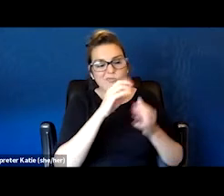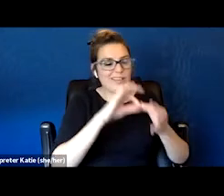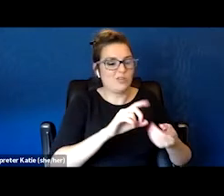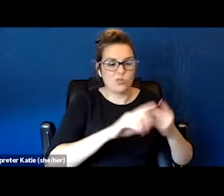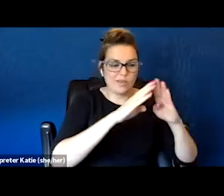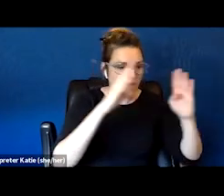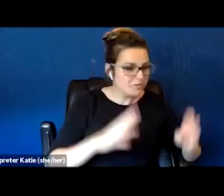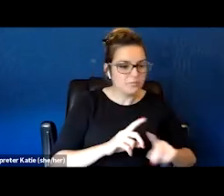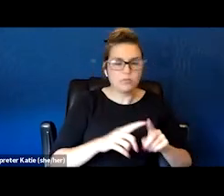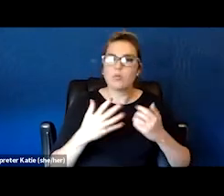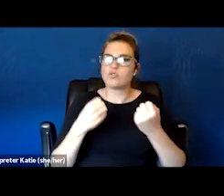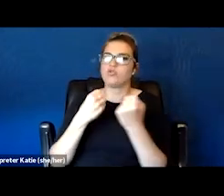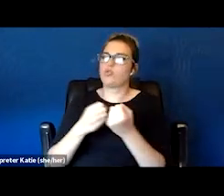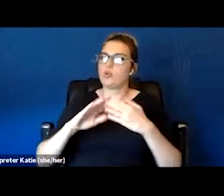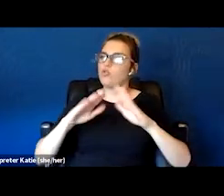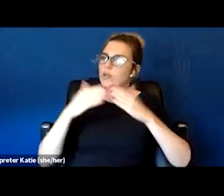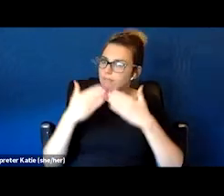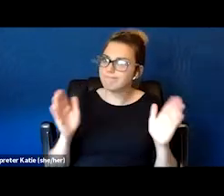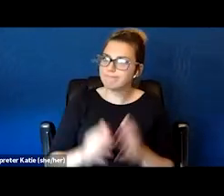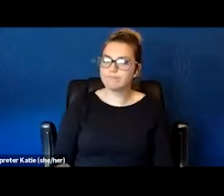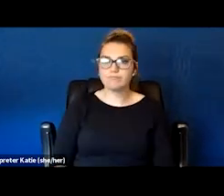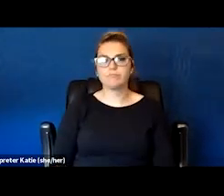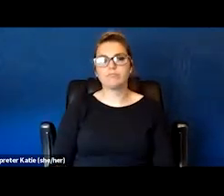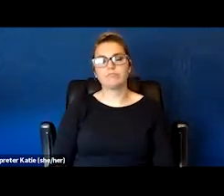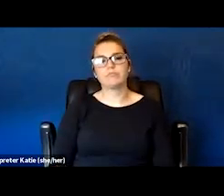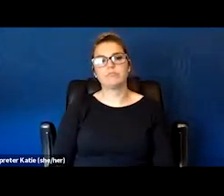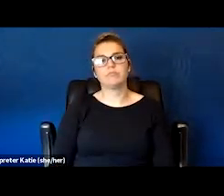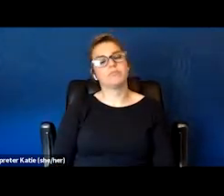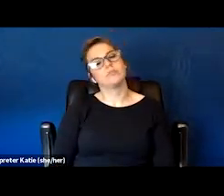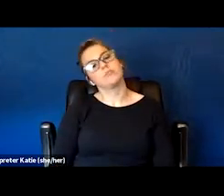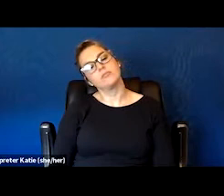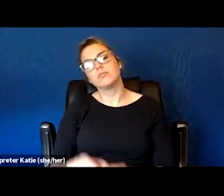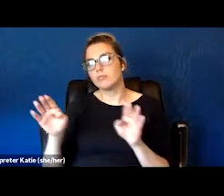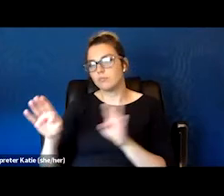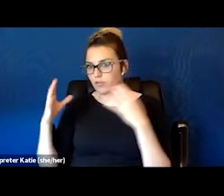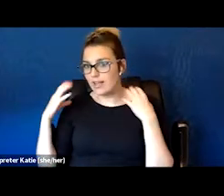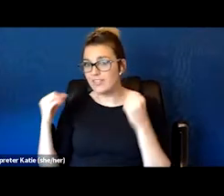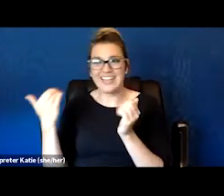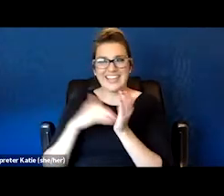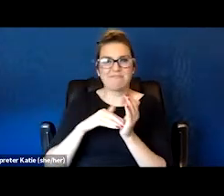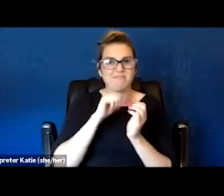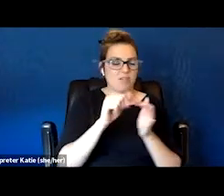And some other ways that we collaborate with Behavioral Health that aren't necessarily related to housing or services, just kind of other things.